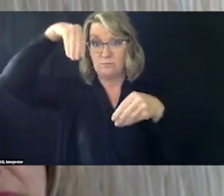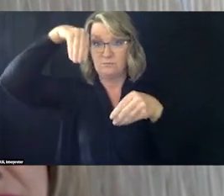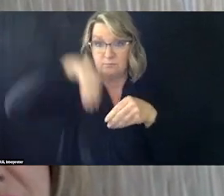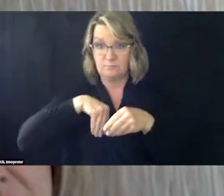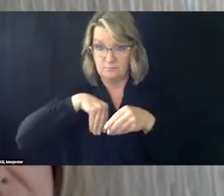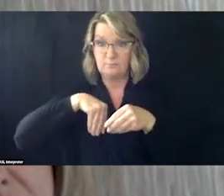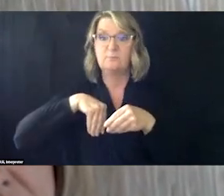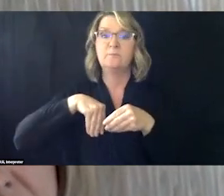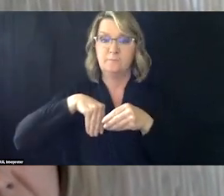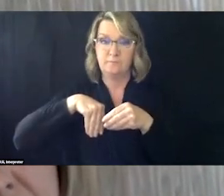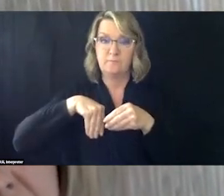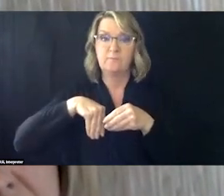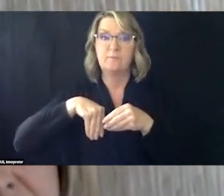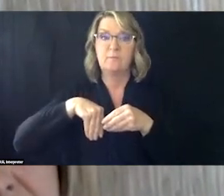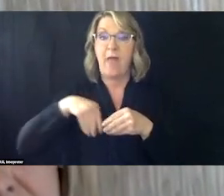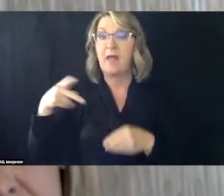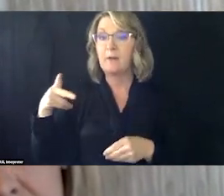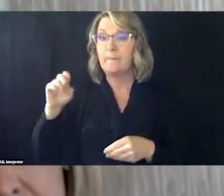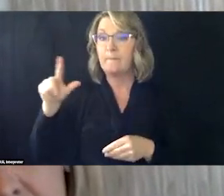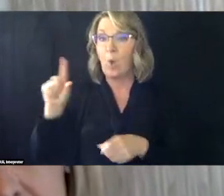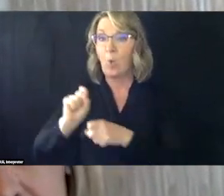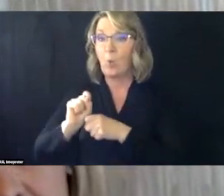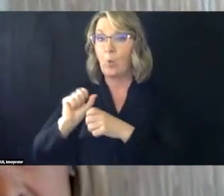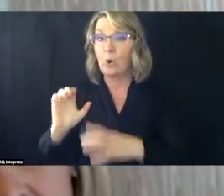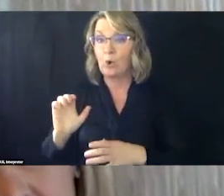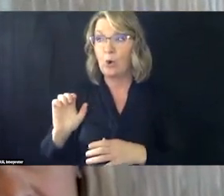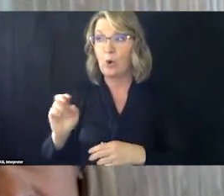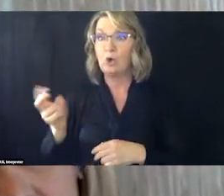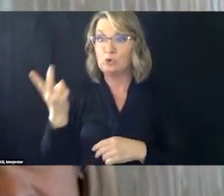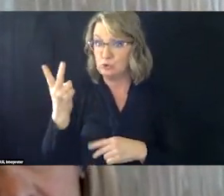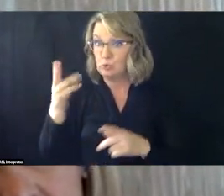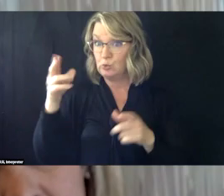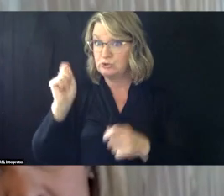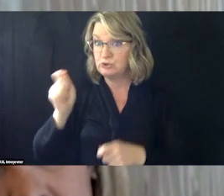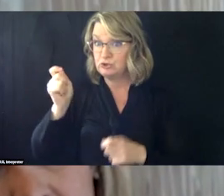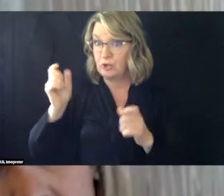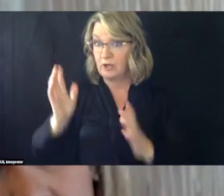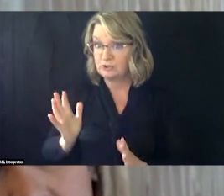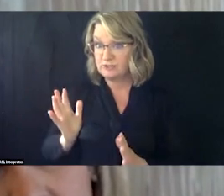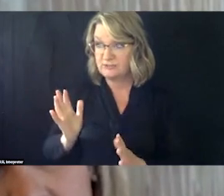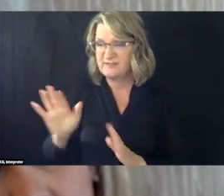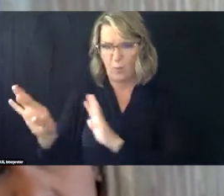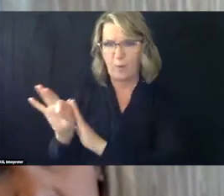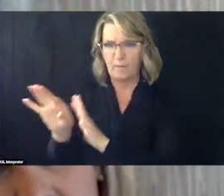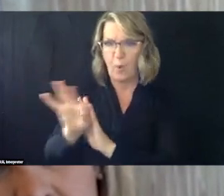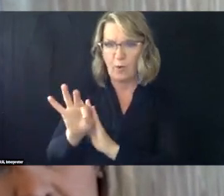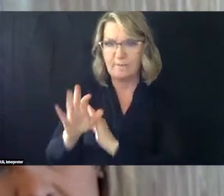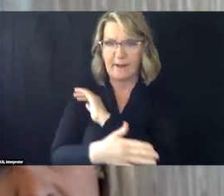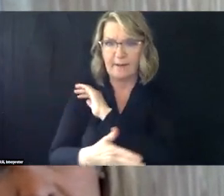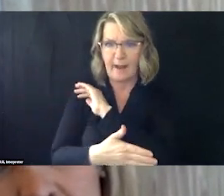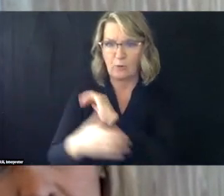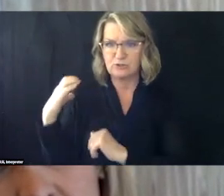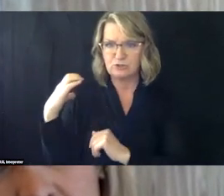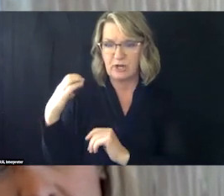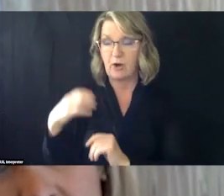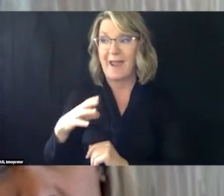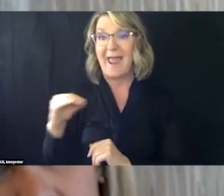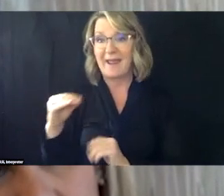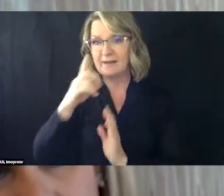into this envelope and then the poll workers the two judges those that are appointed by the county